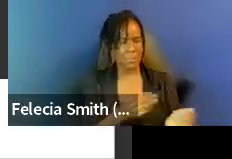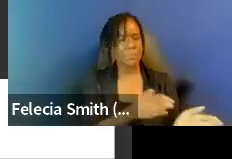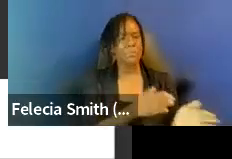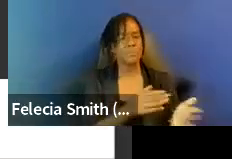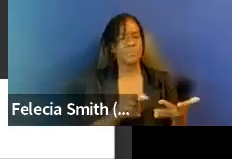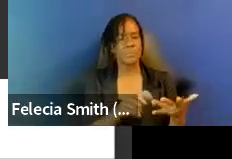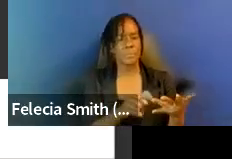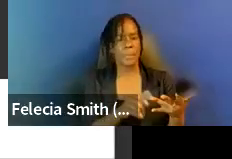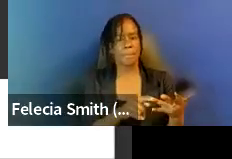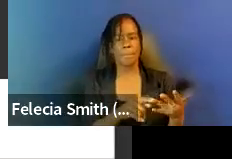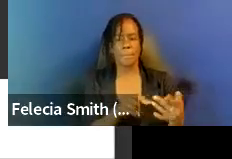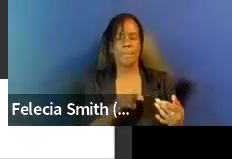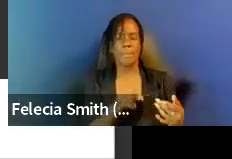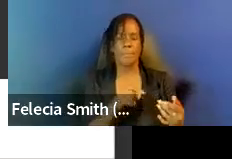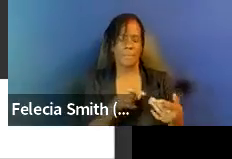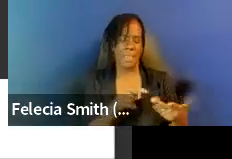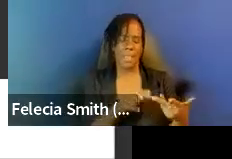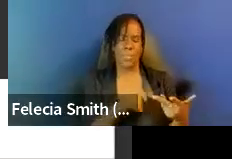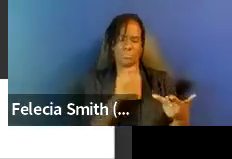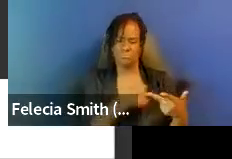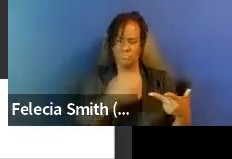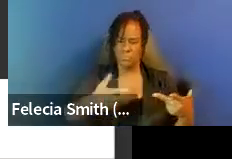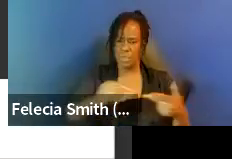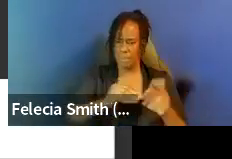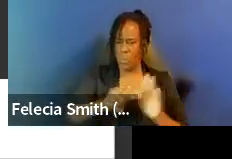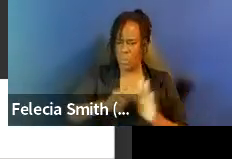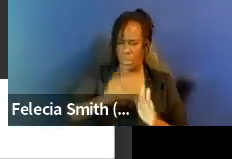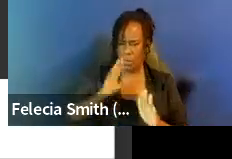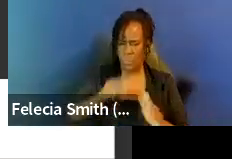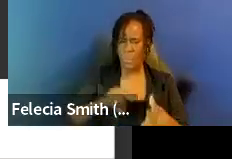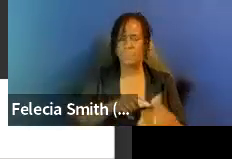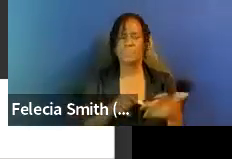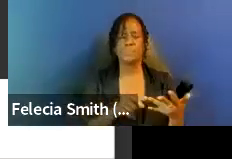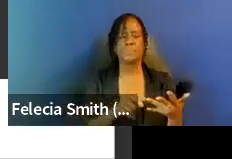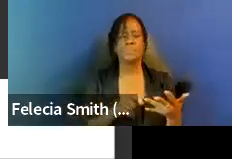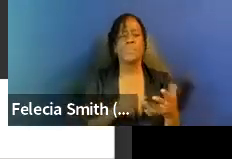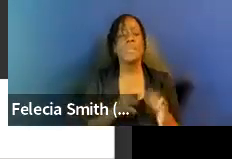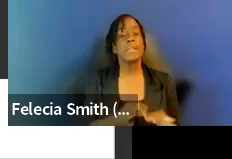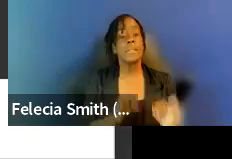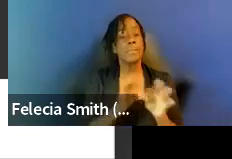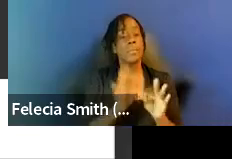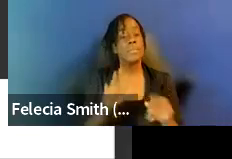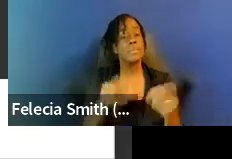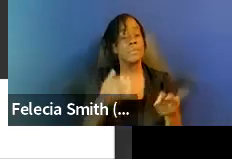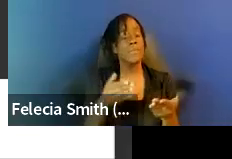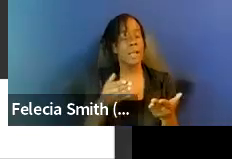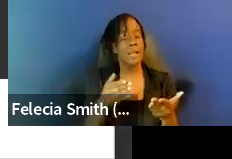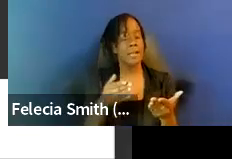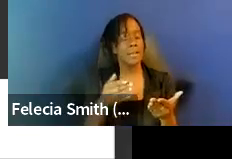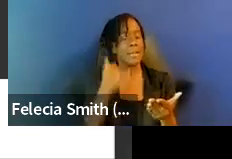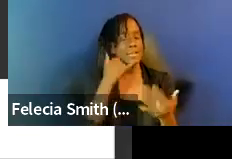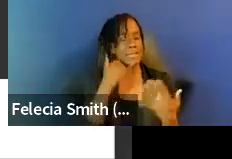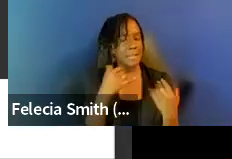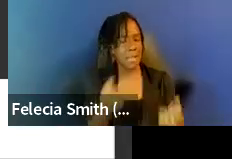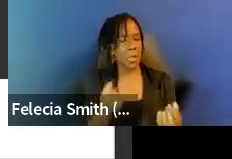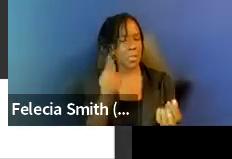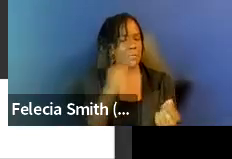families. And strategies to serve --